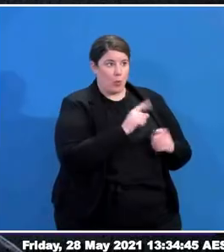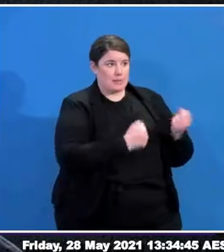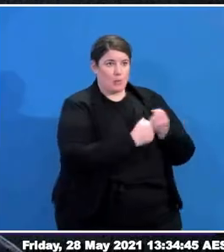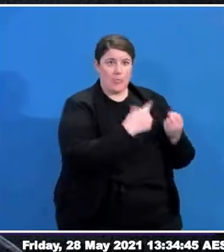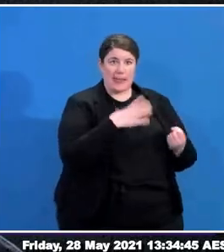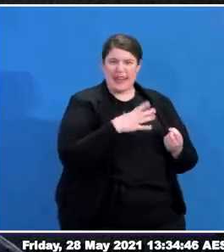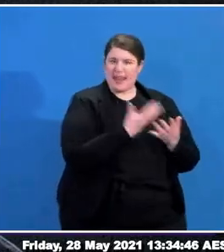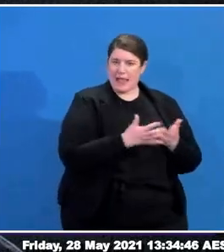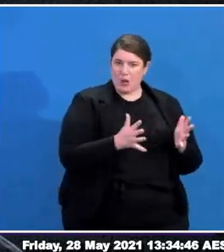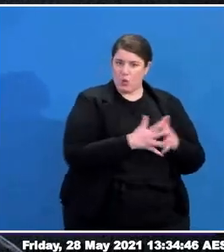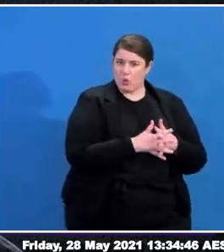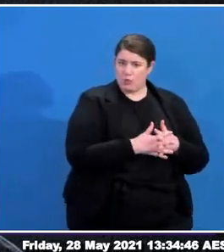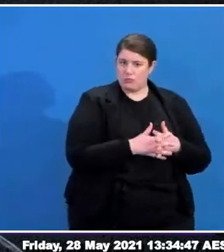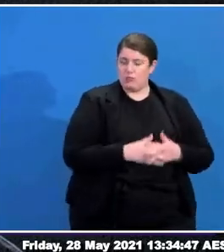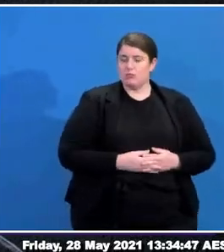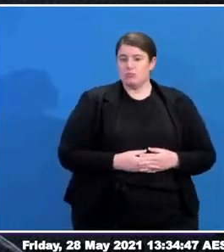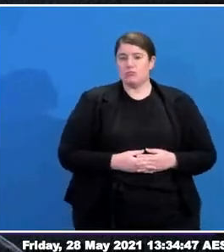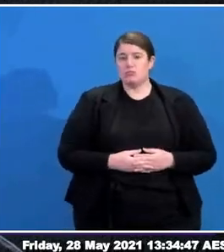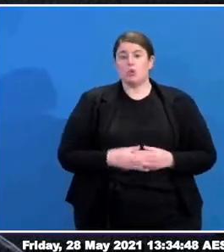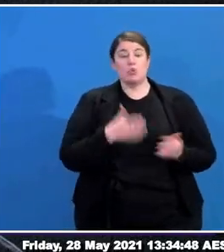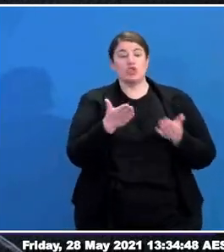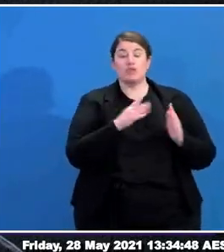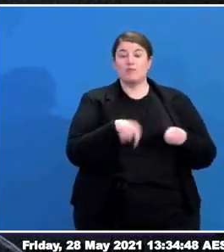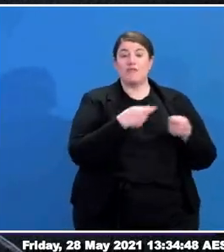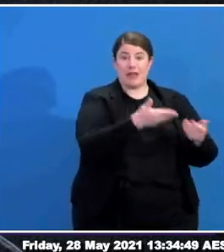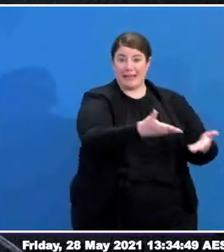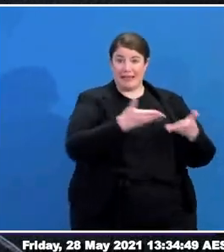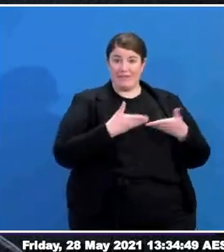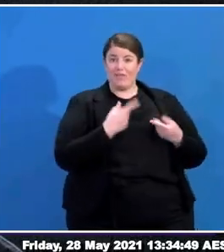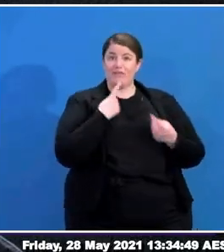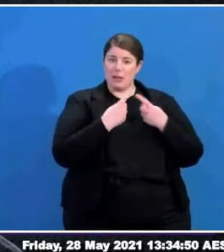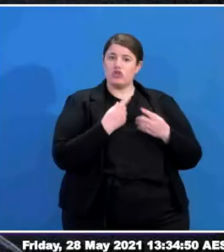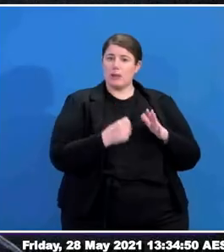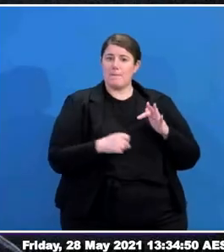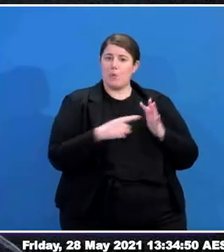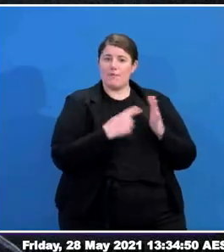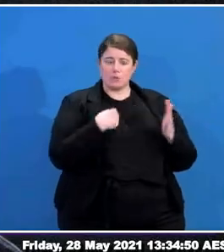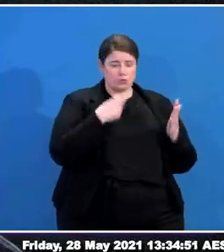MR McNAUGHTON: The service provider information is important because they submit that as part of the roster of care.